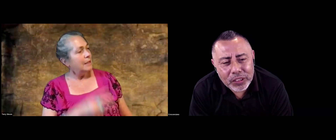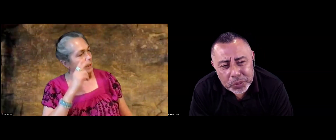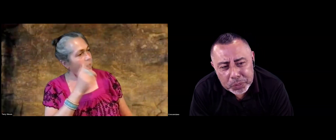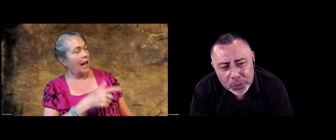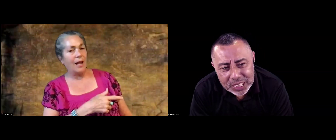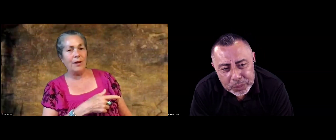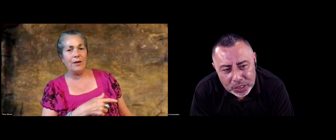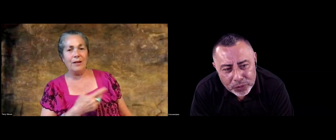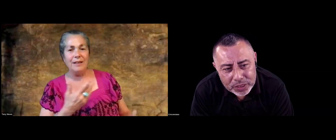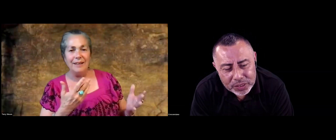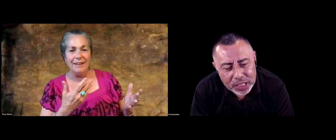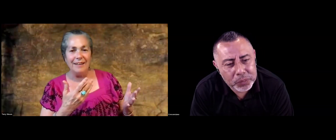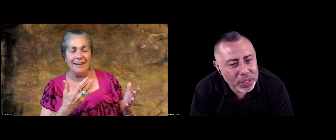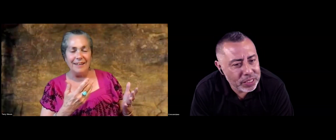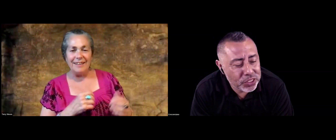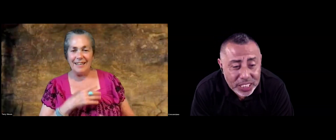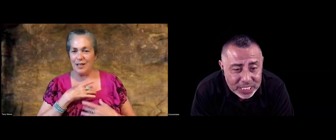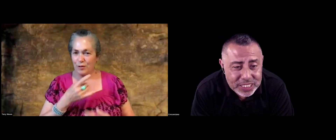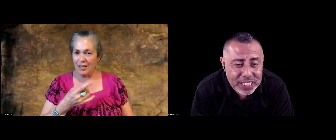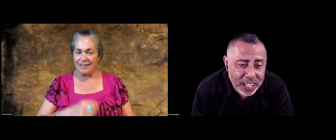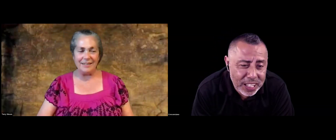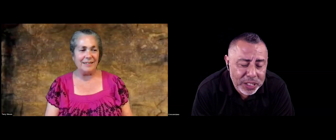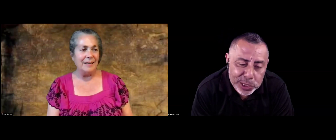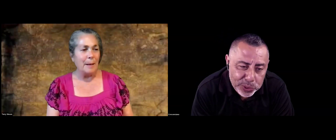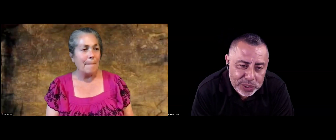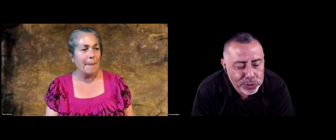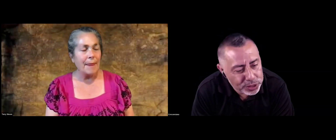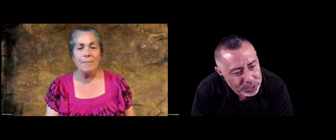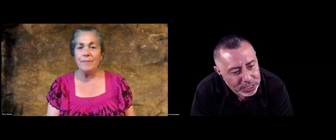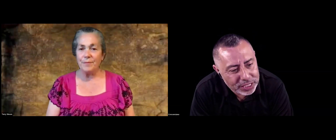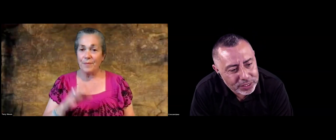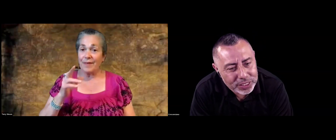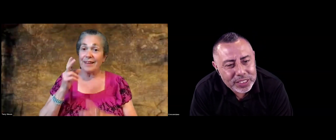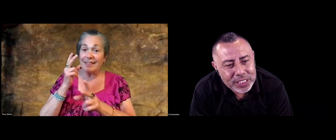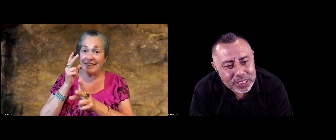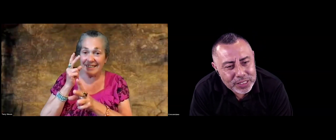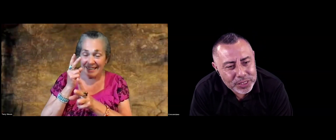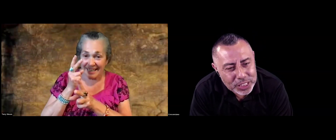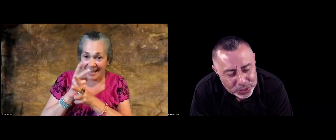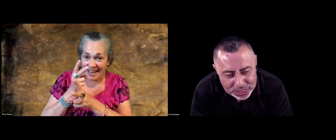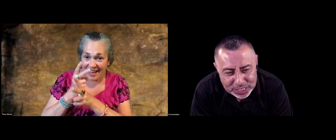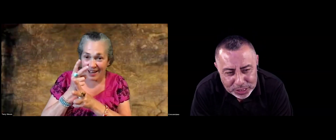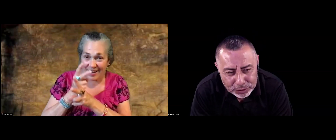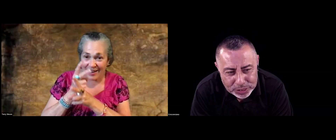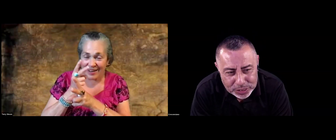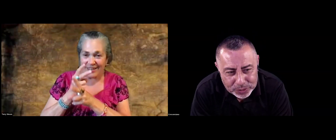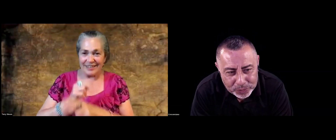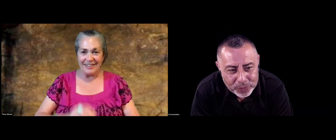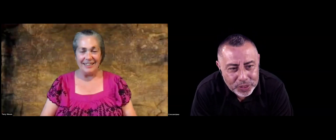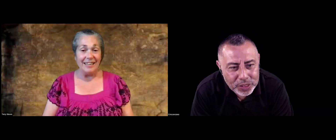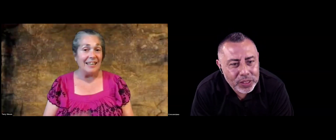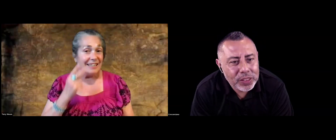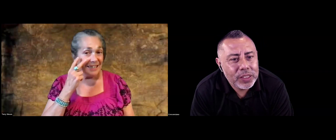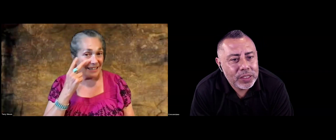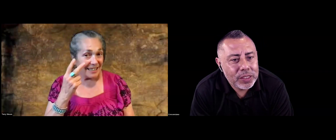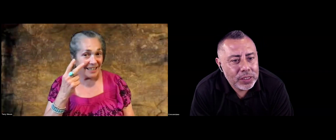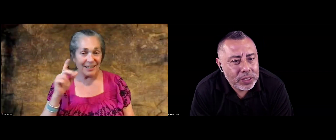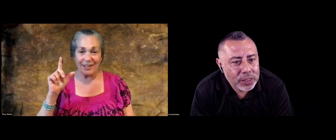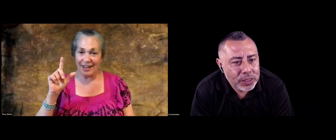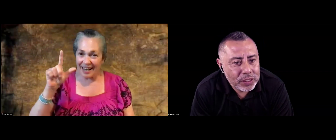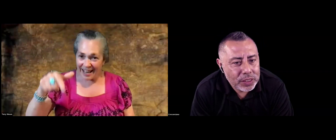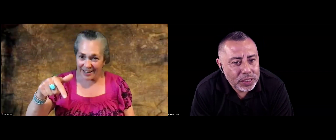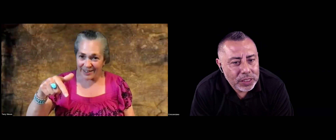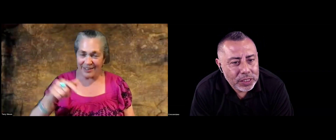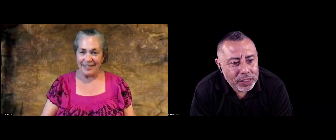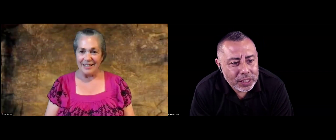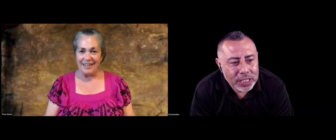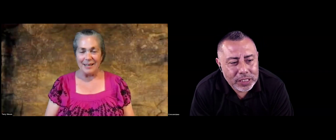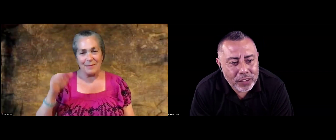Hereing people it can be different they might check in say hi. How are you doing? We'll see you later So it's interesting that different.